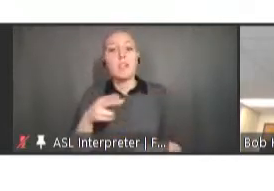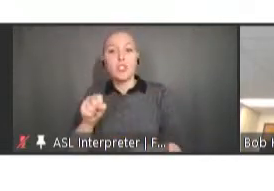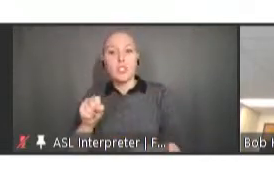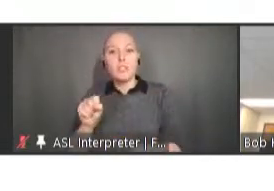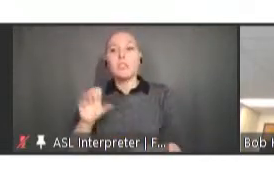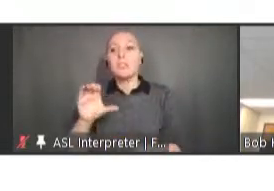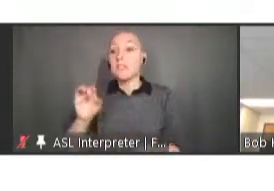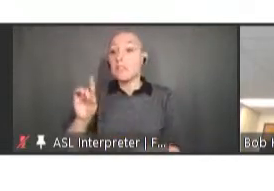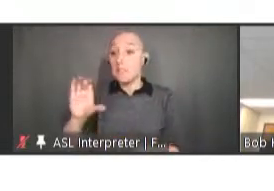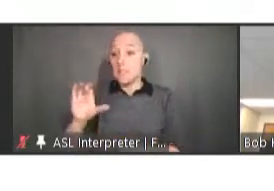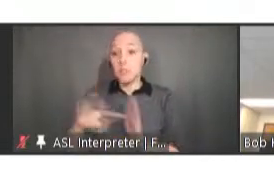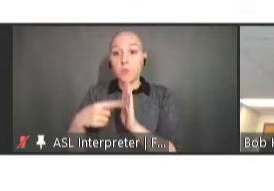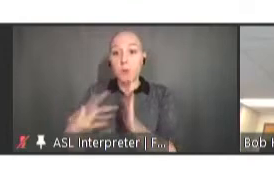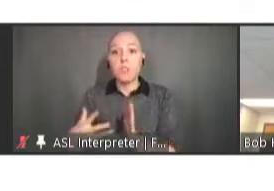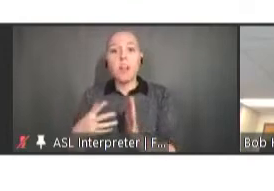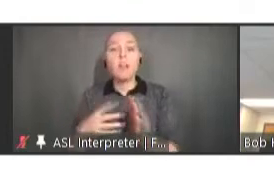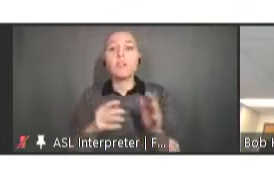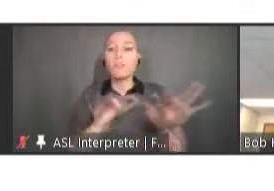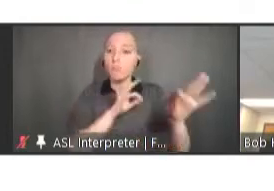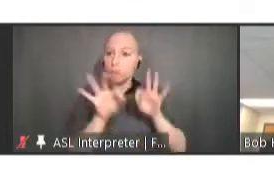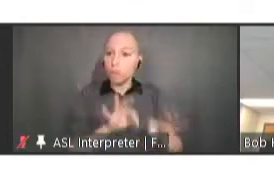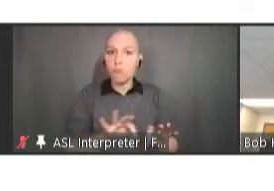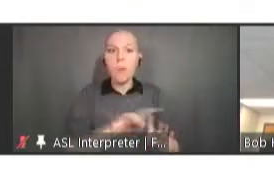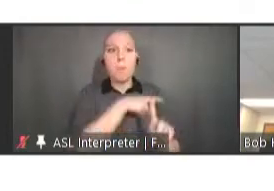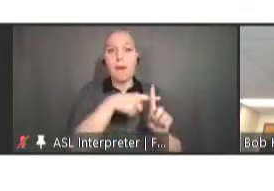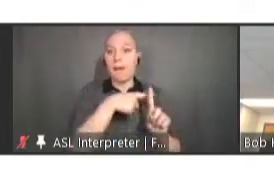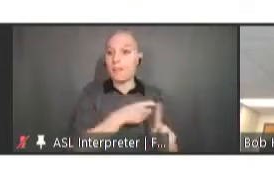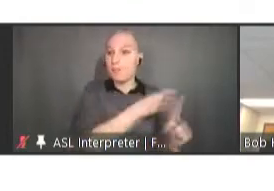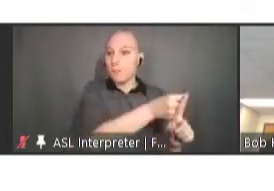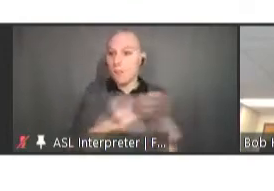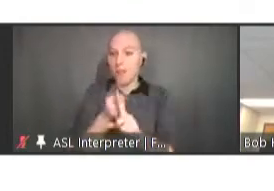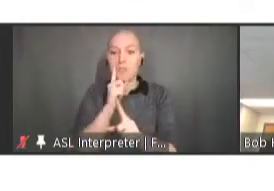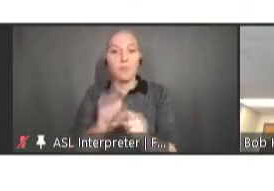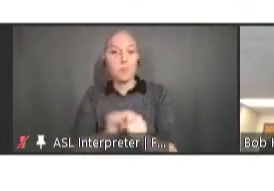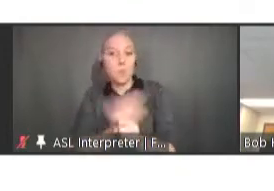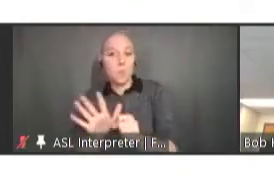impacts of our COVID vaccination program in reduction in disease, hospitalization,